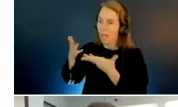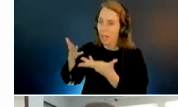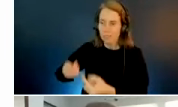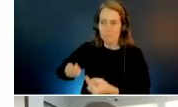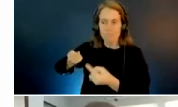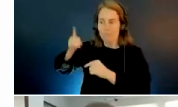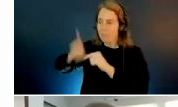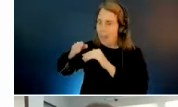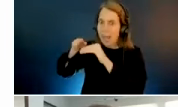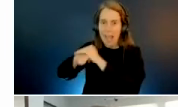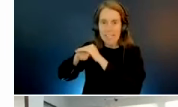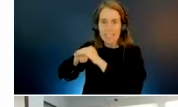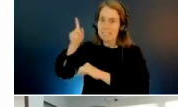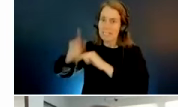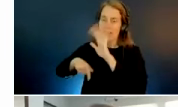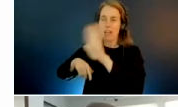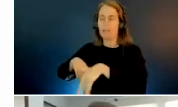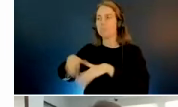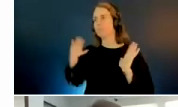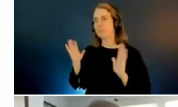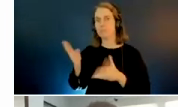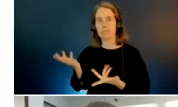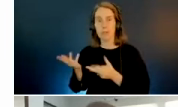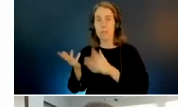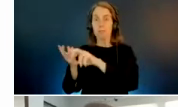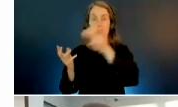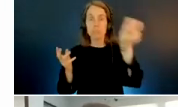polling place is accessible and finds that they there's a problem with their voter registration